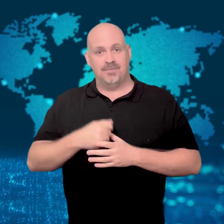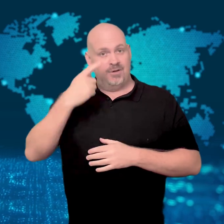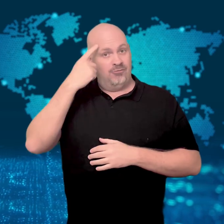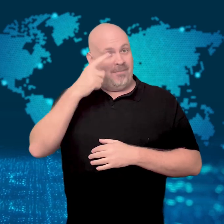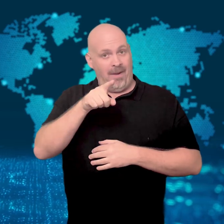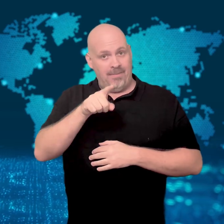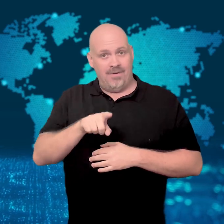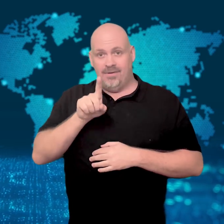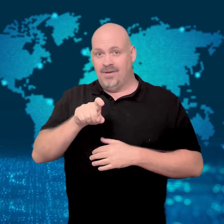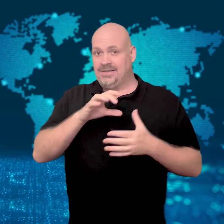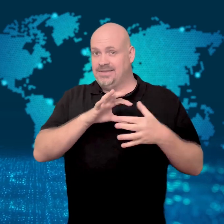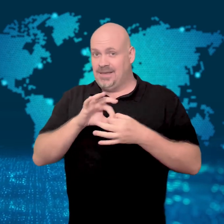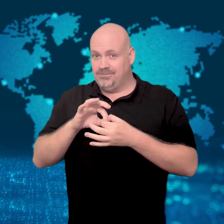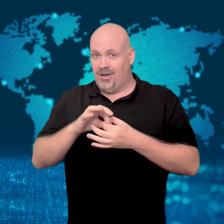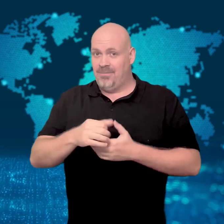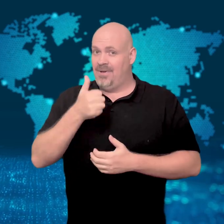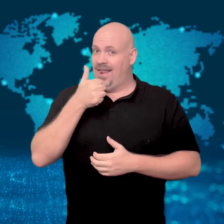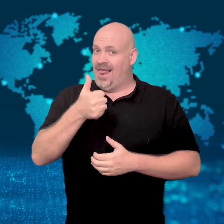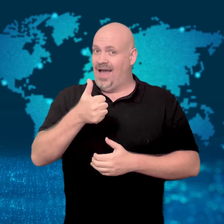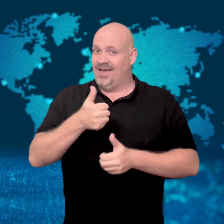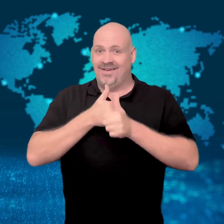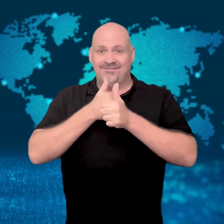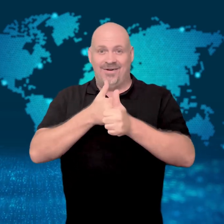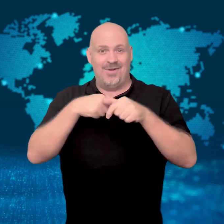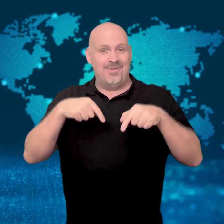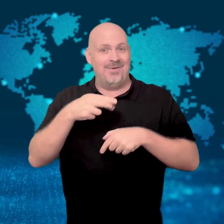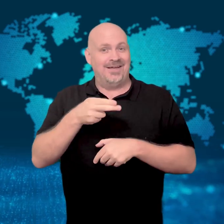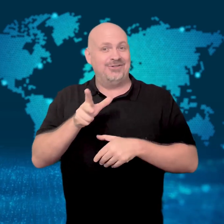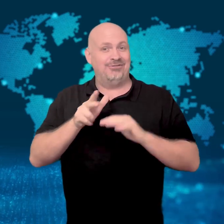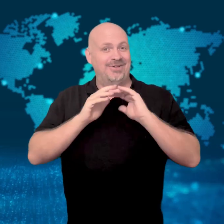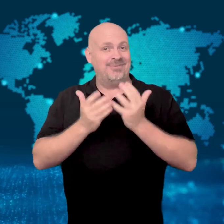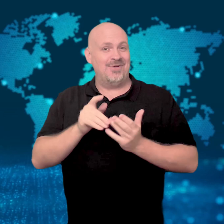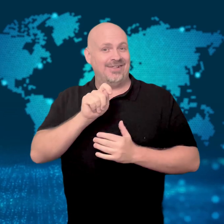Don't forget to subscribe, like, and follow H3 World TV